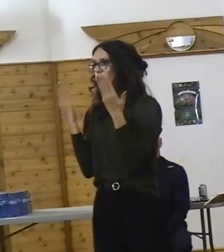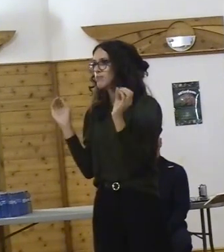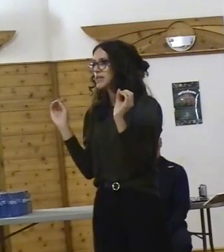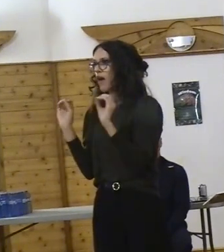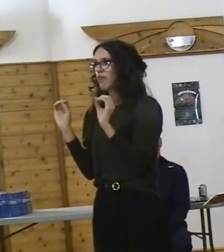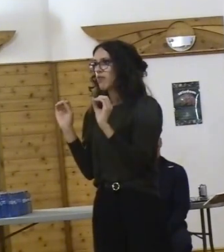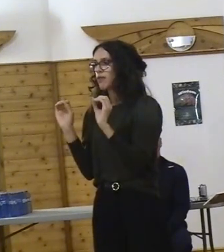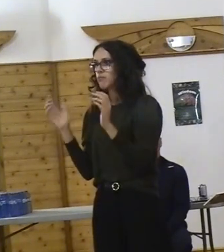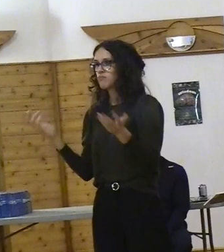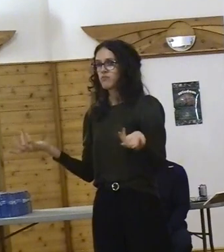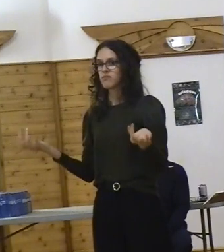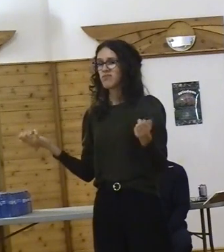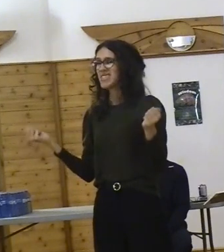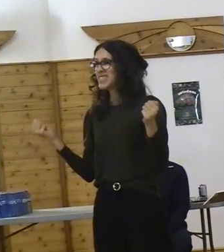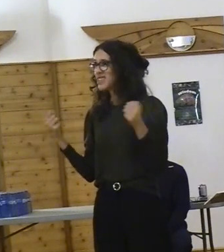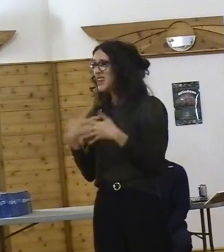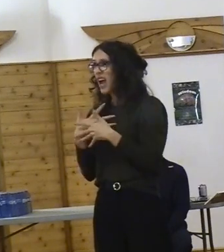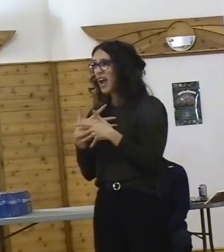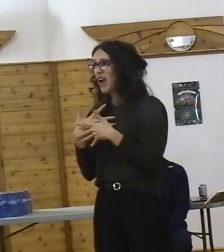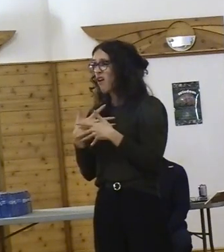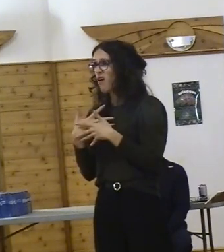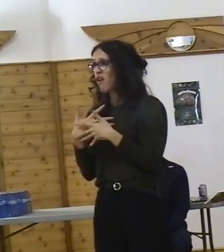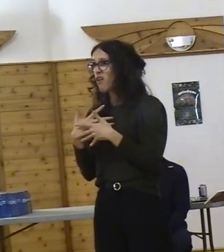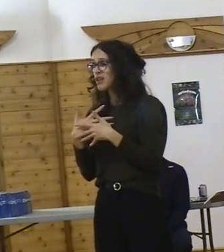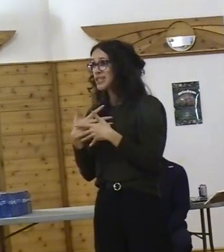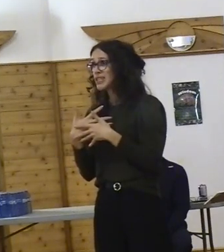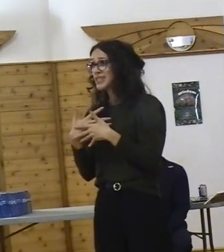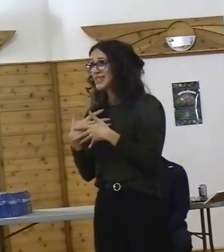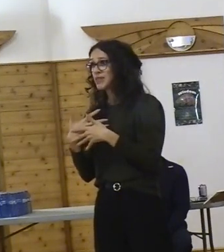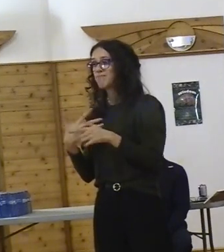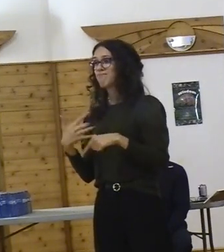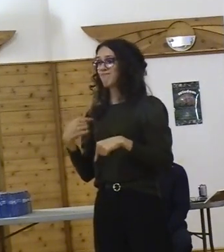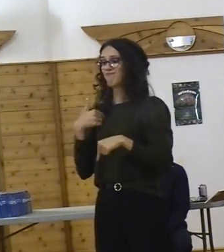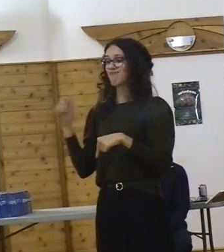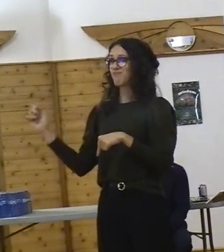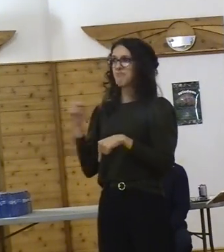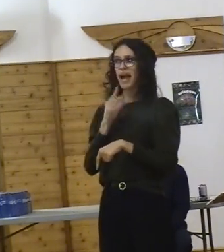And I had not ever been to Toronto.